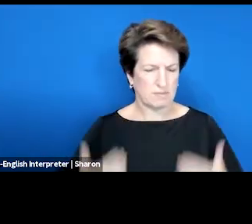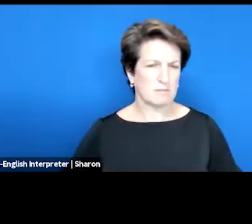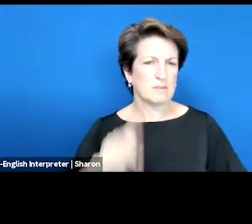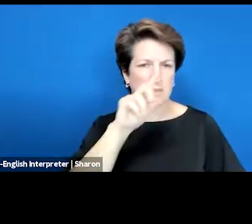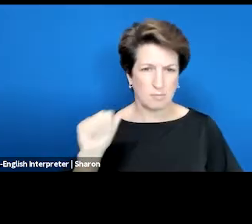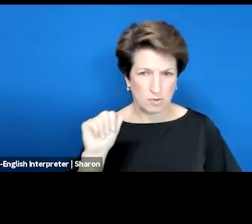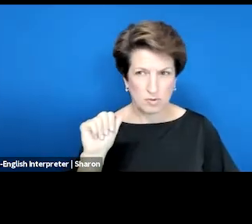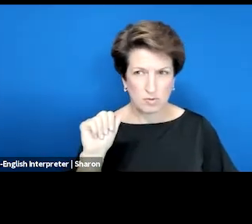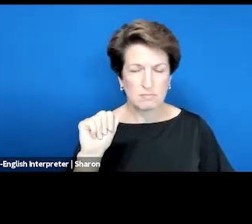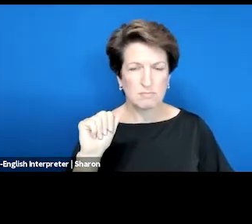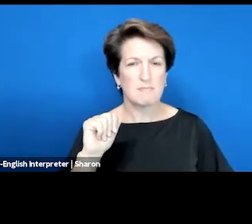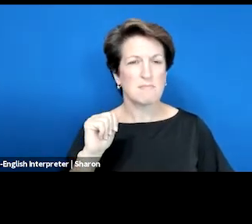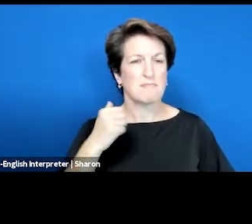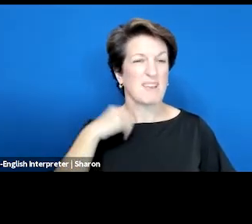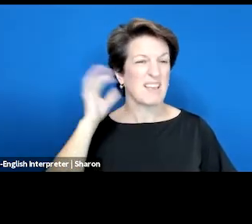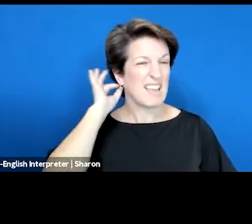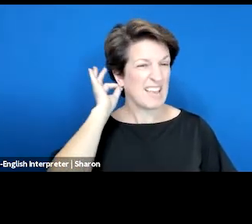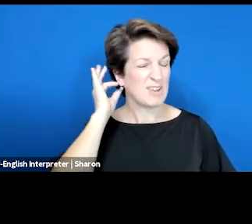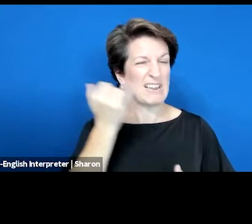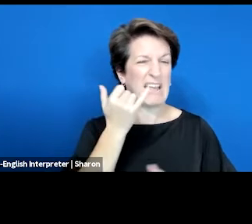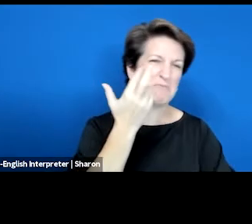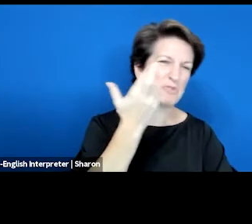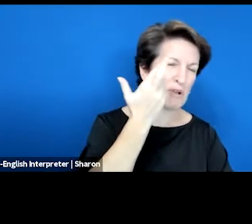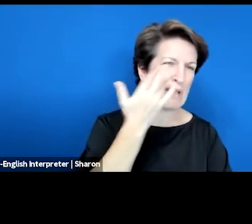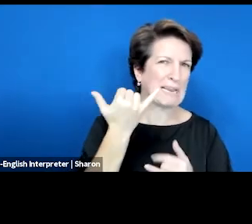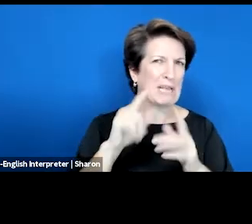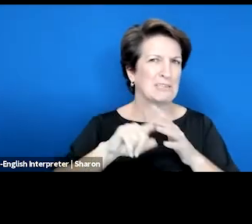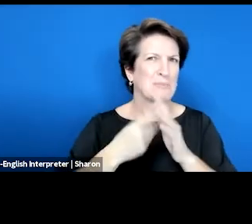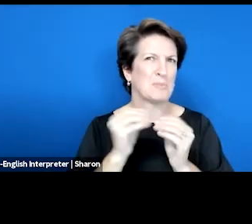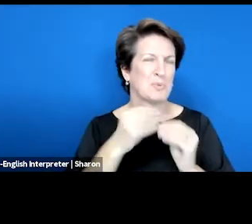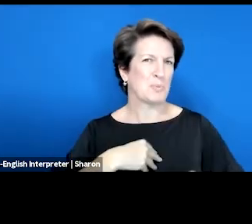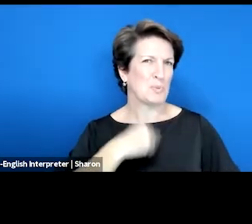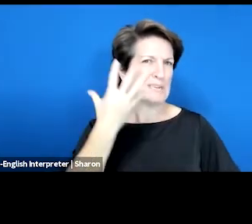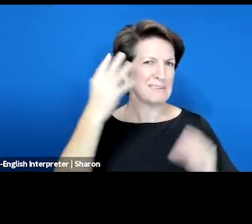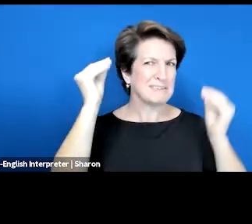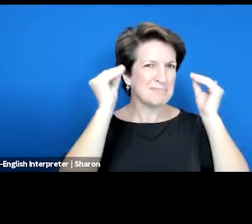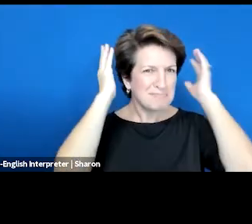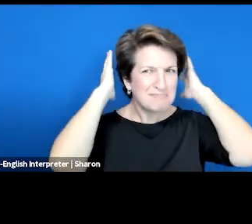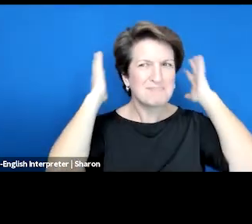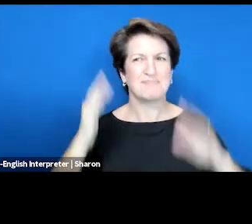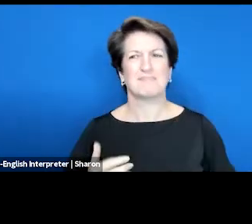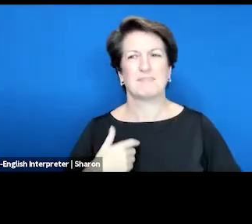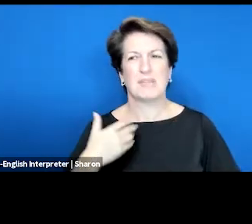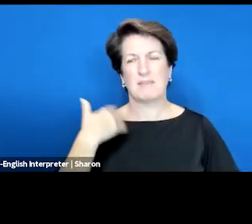thanks for meeting on this income I like to introduce myself and my name is David Myers, MD senior manager of independent living programs at the Centre for Independent